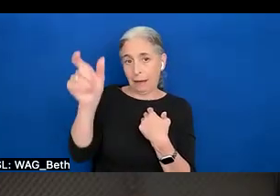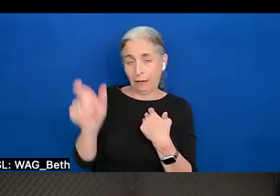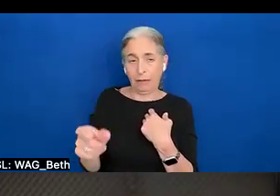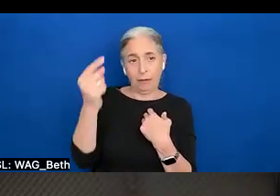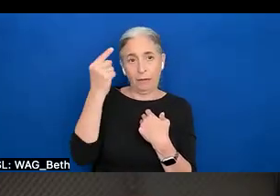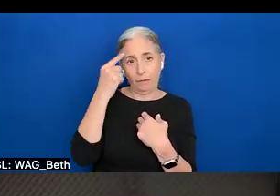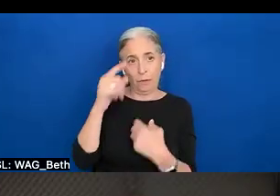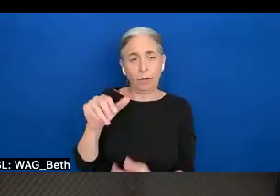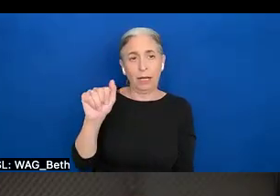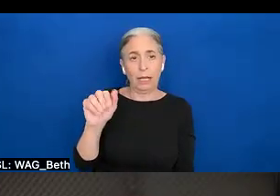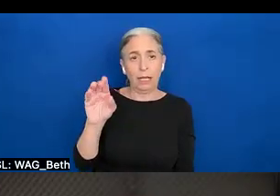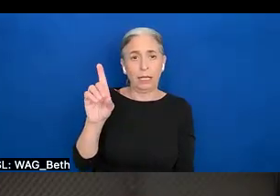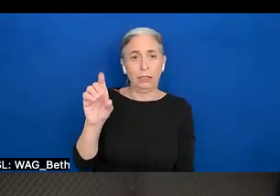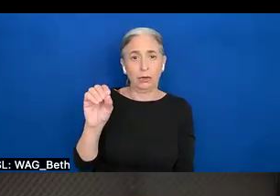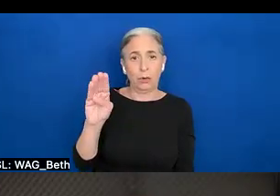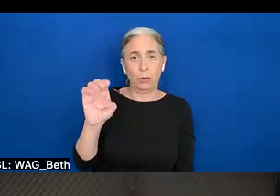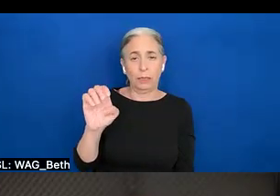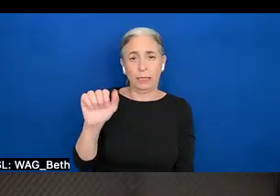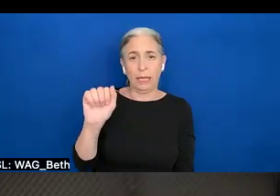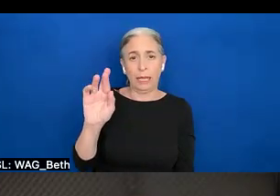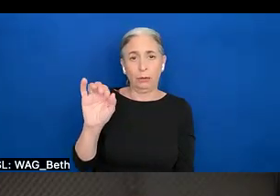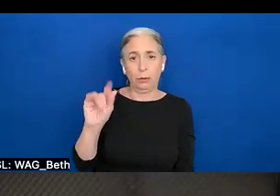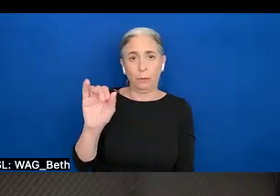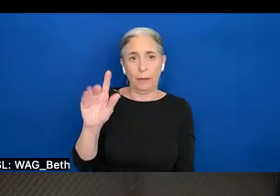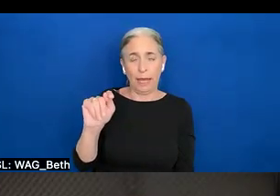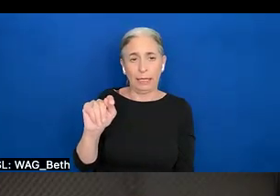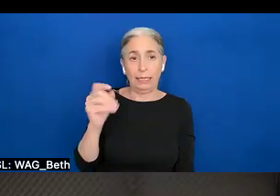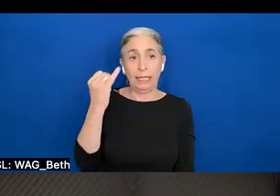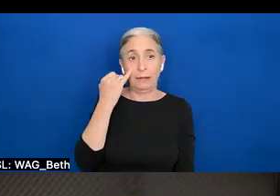Adobe Acrobat, if you go to document properties.